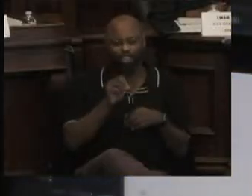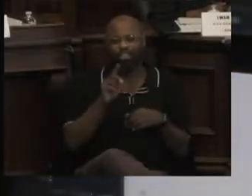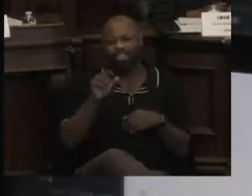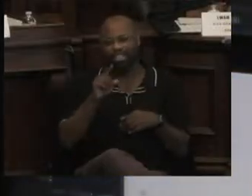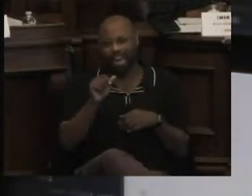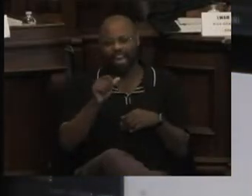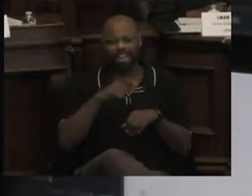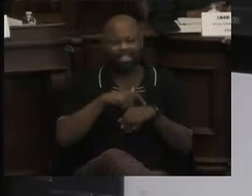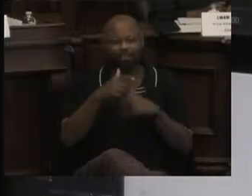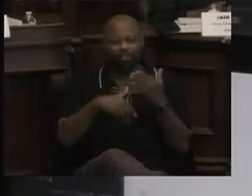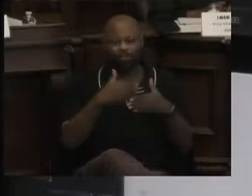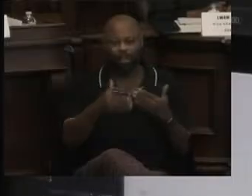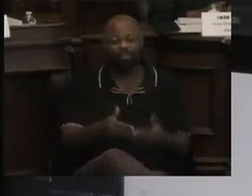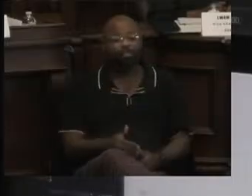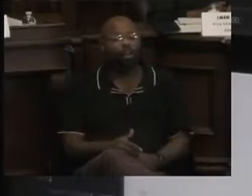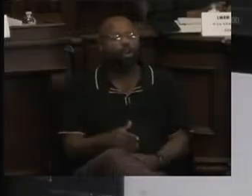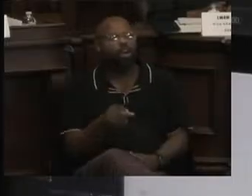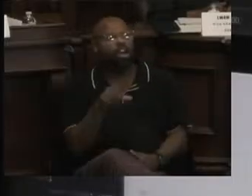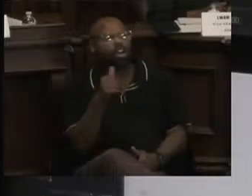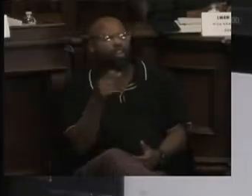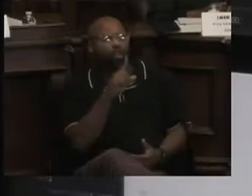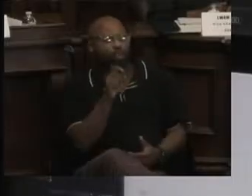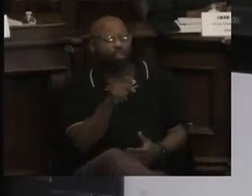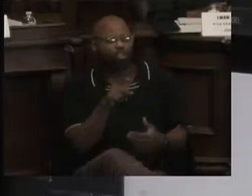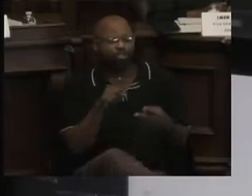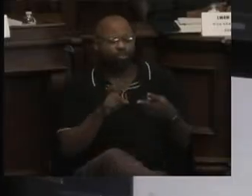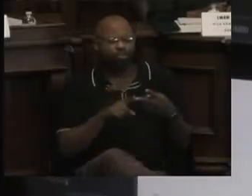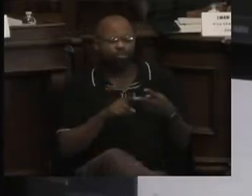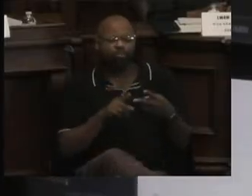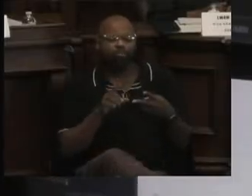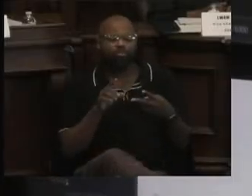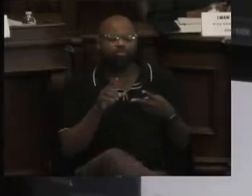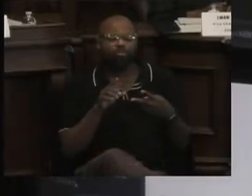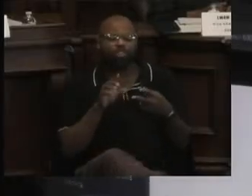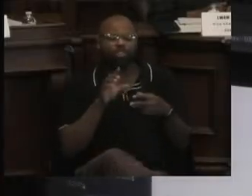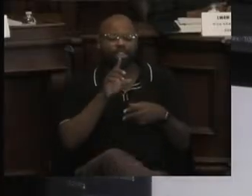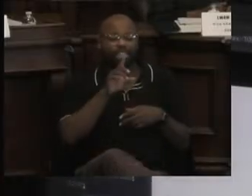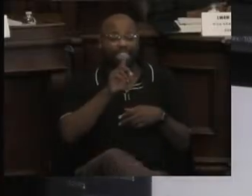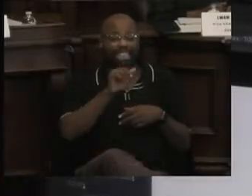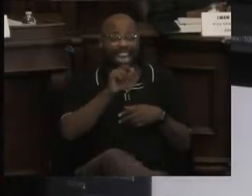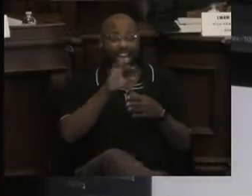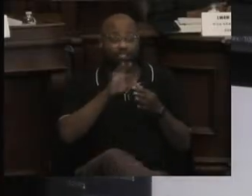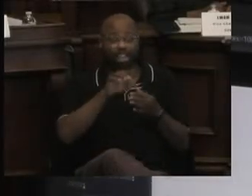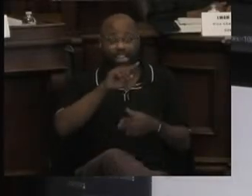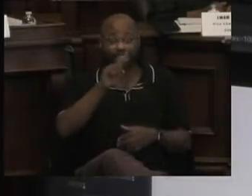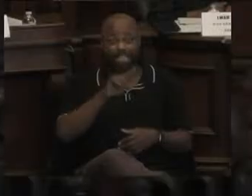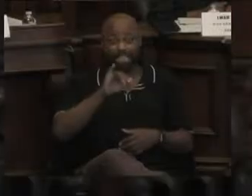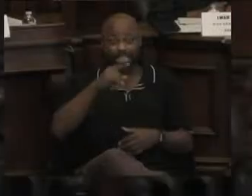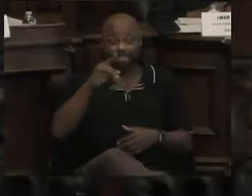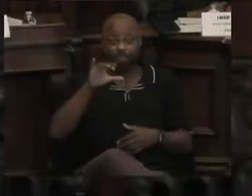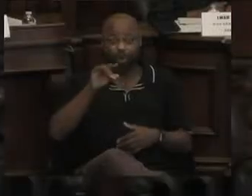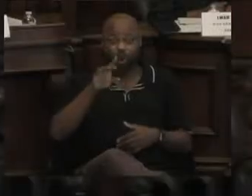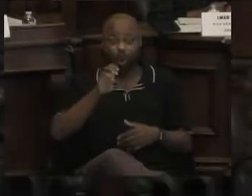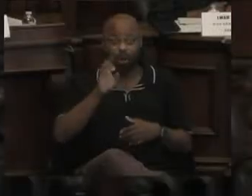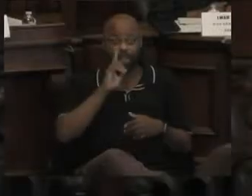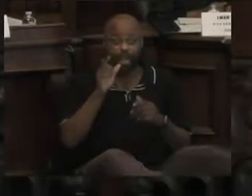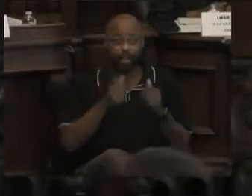how to happen. So. So yes, like you said, we will add more feature more data as we go by time. Okay. And another